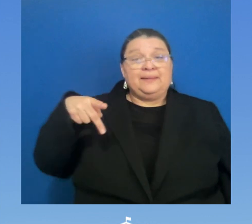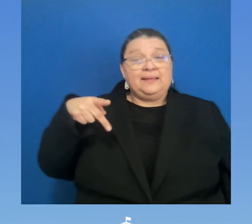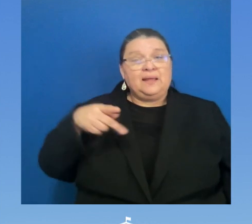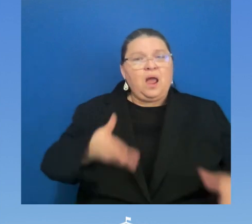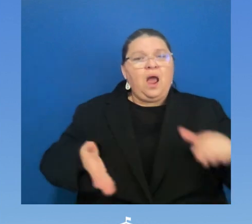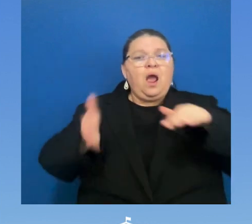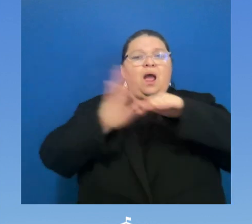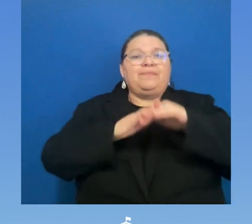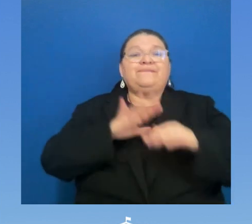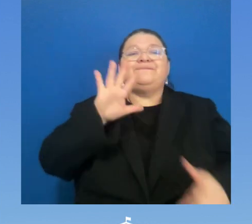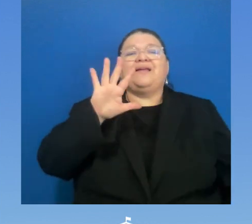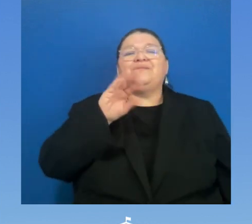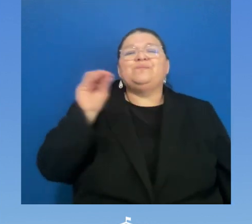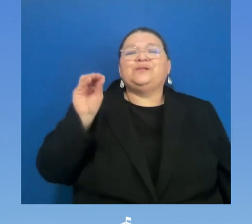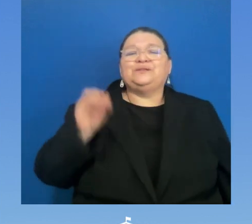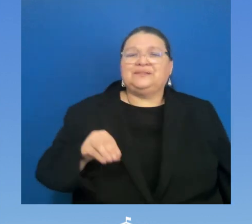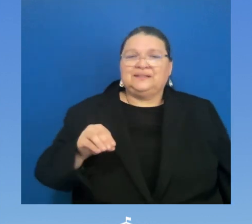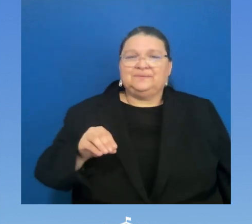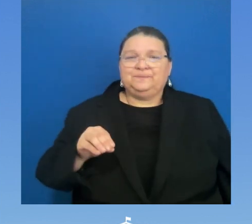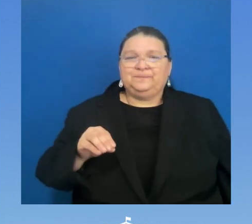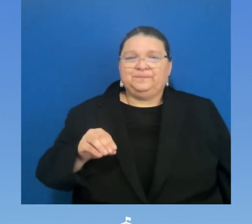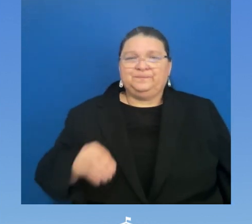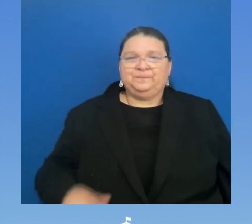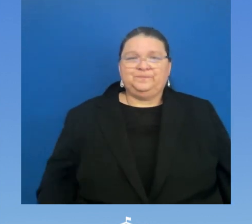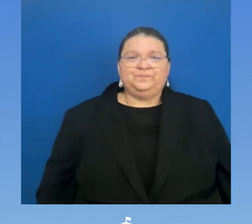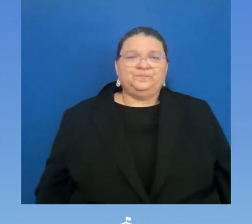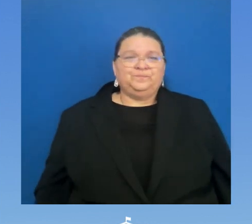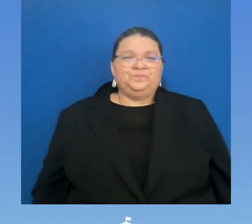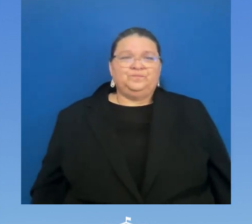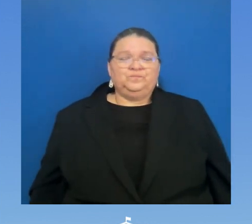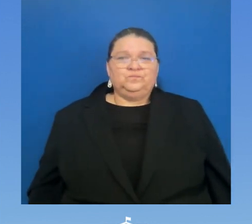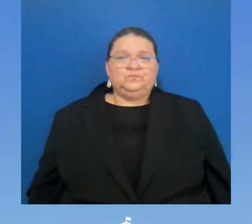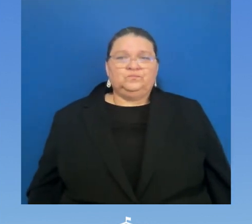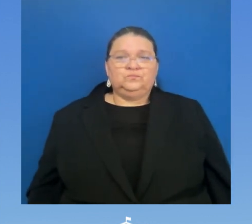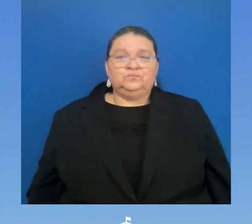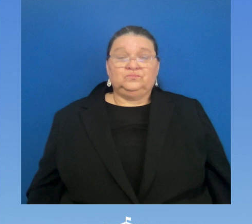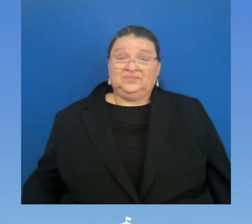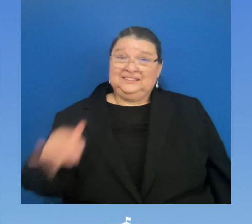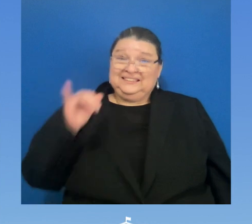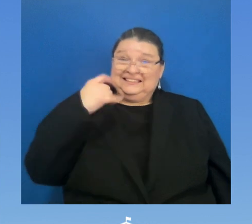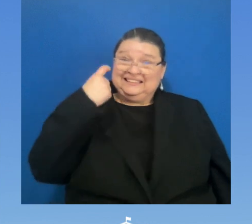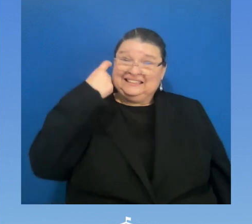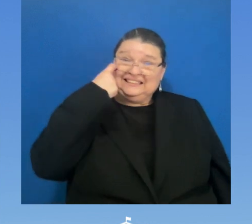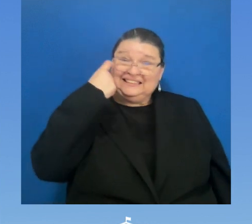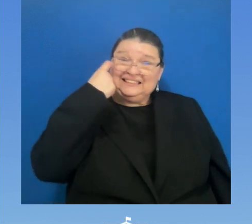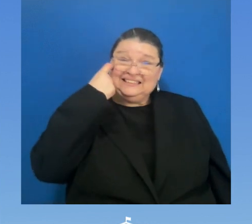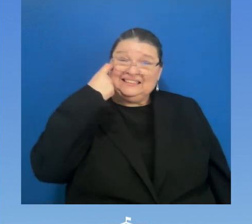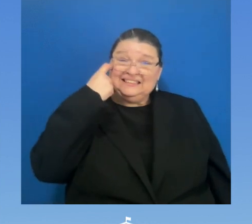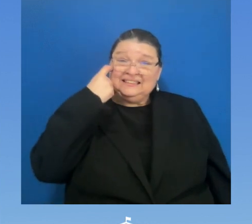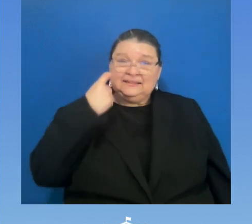over the past few decades has resulted in substantial benefits to America's economy.